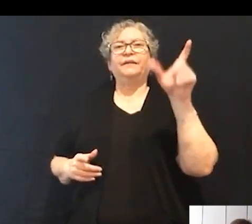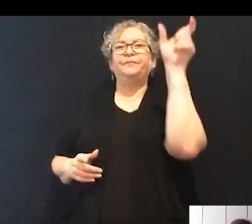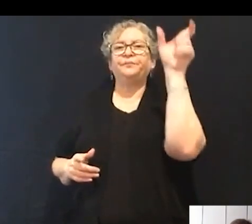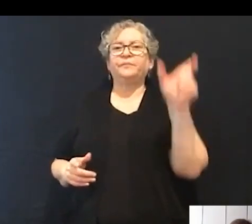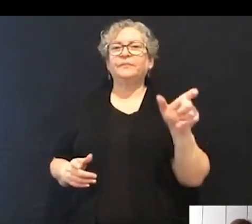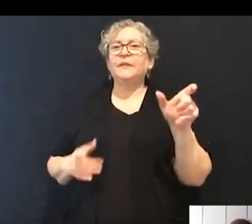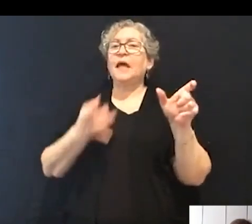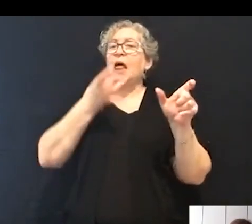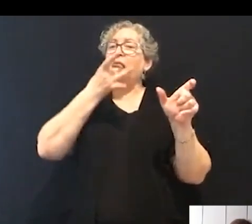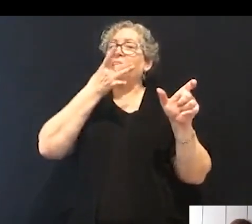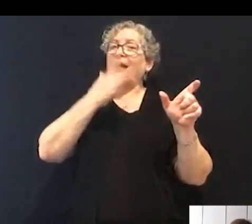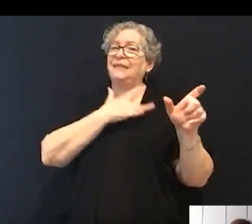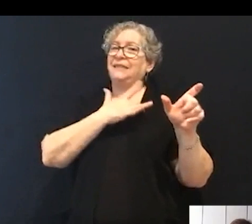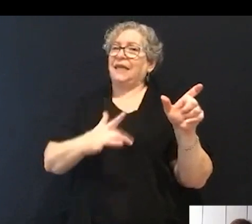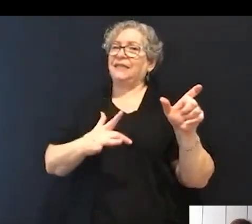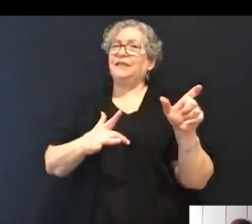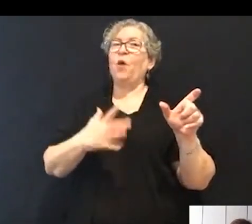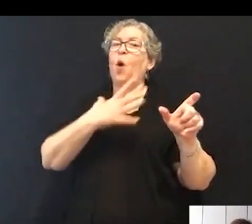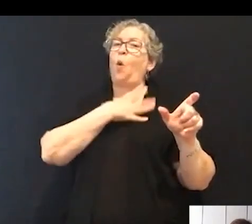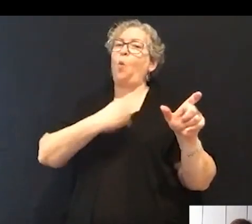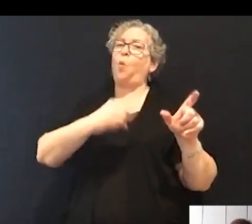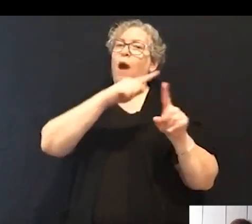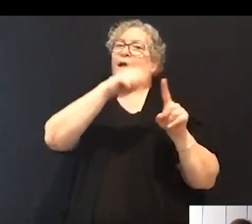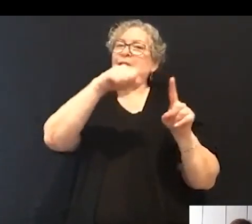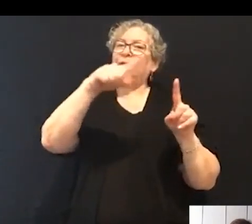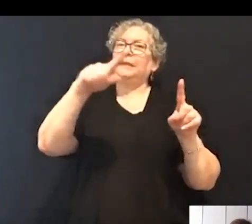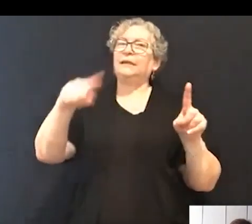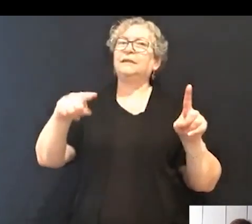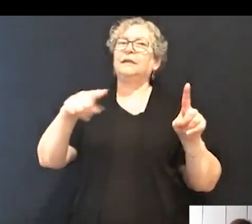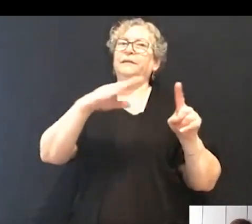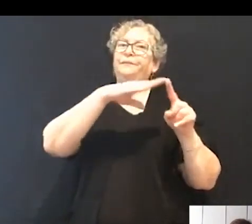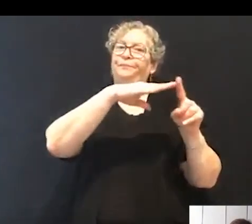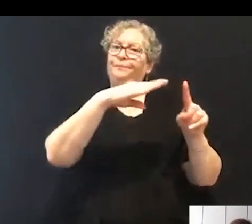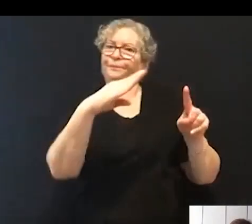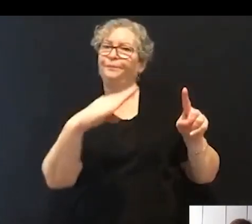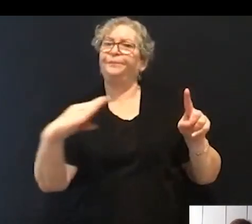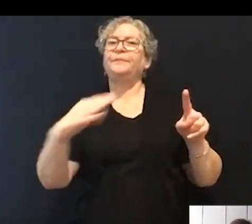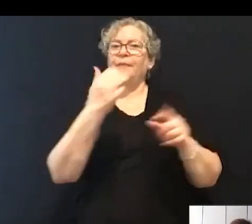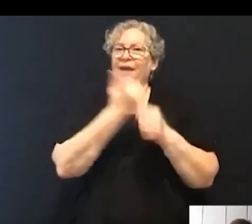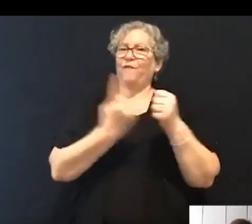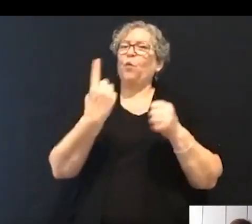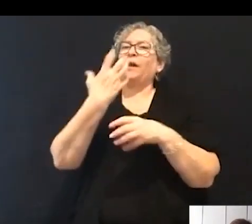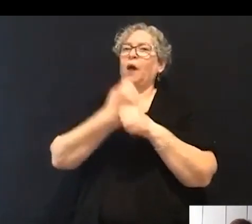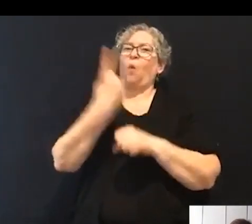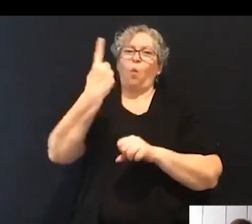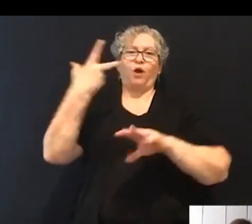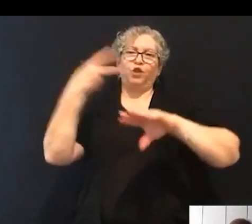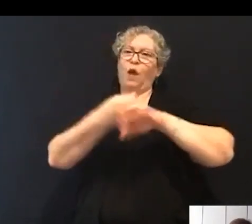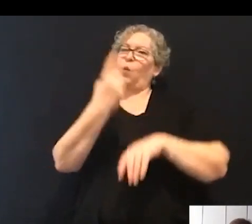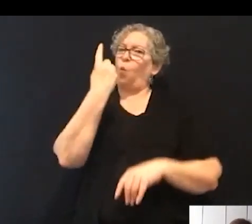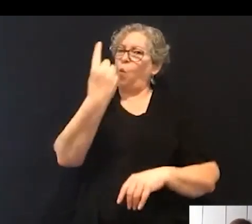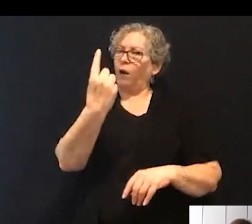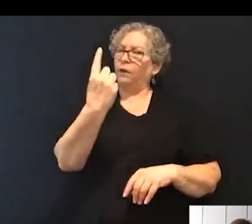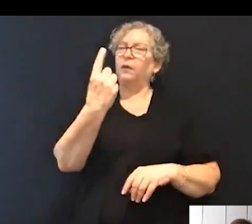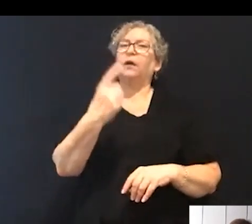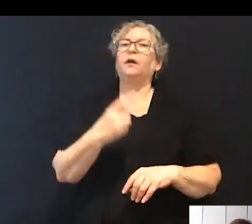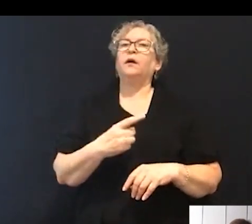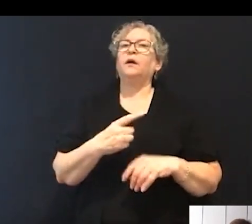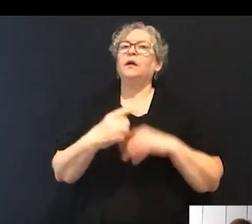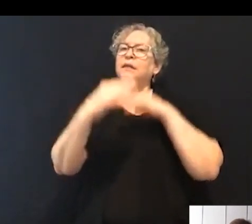The white bar is the treated eye. Remember, everybody received only one injection. There was stability of that light sensitivity